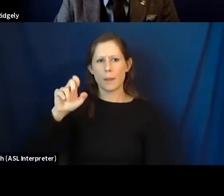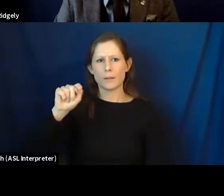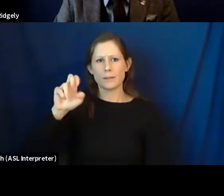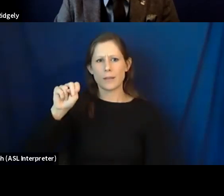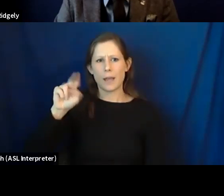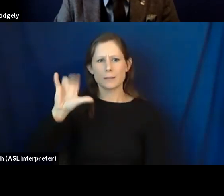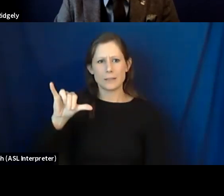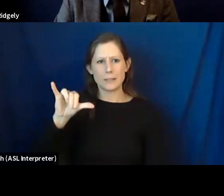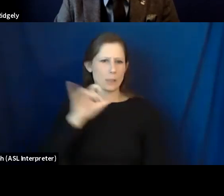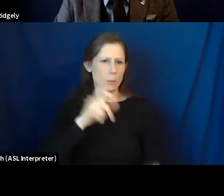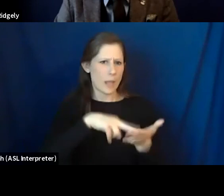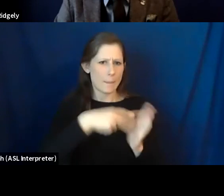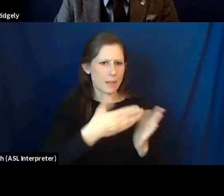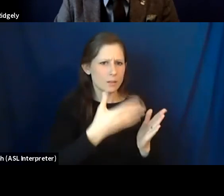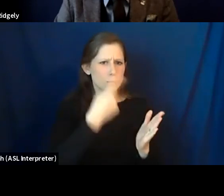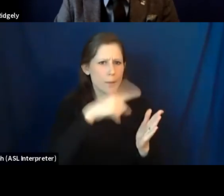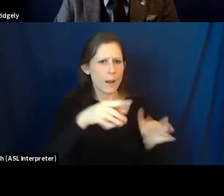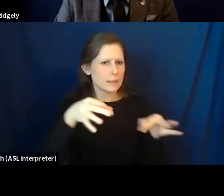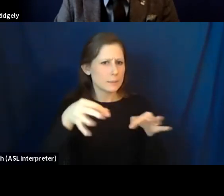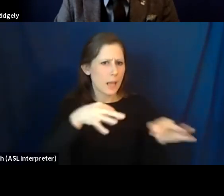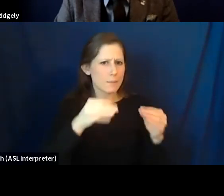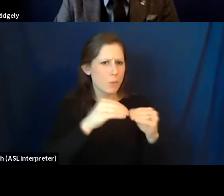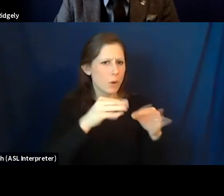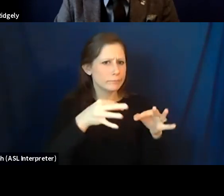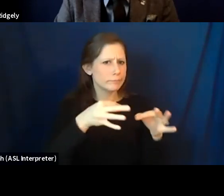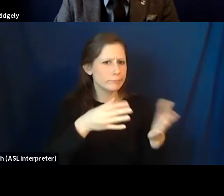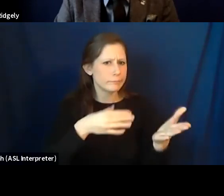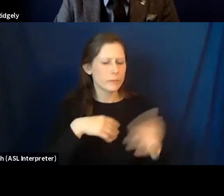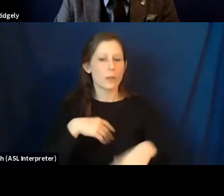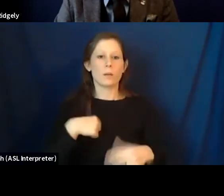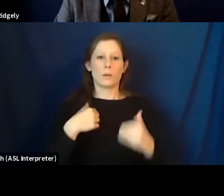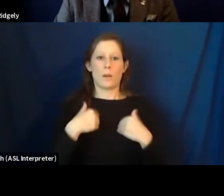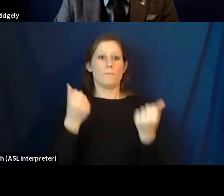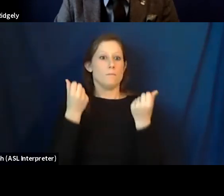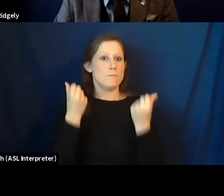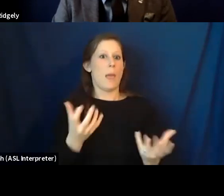they sort of explain that we have so many different grant opportunities and we're actually